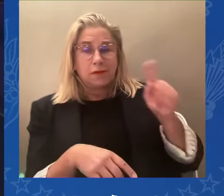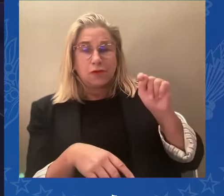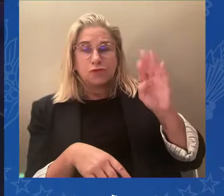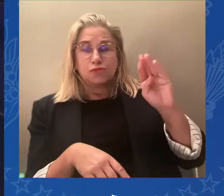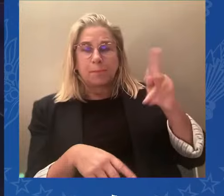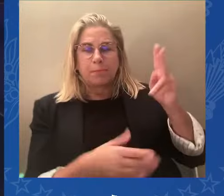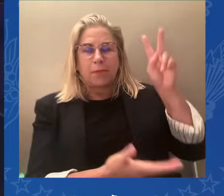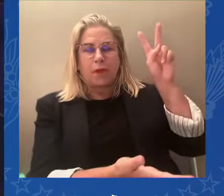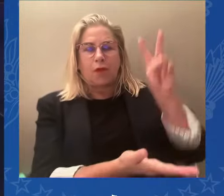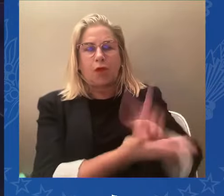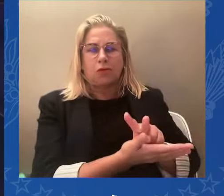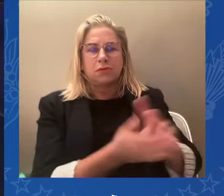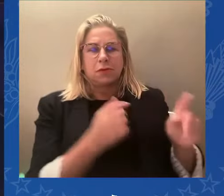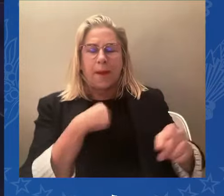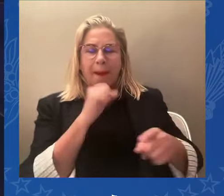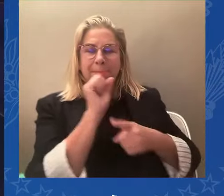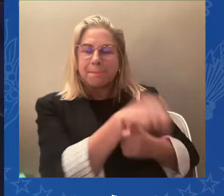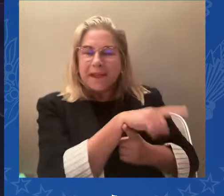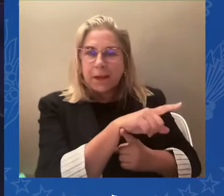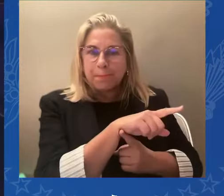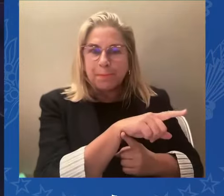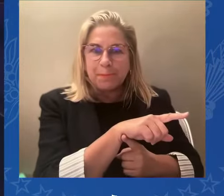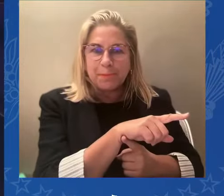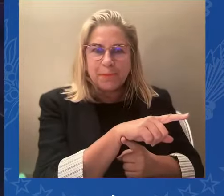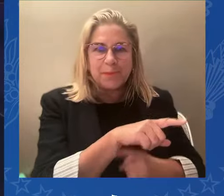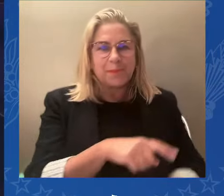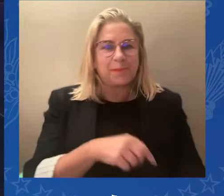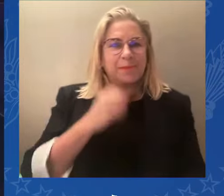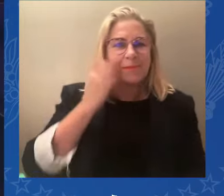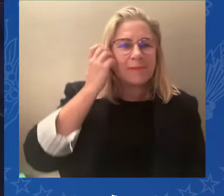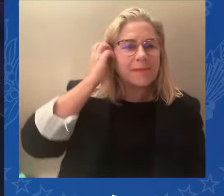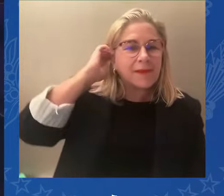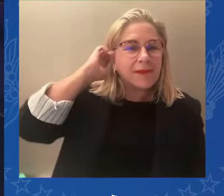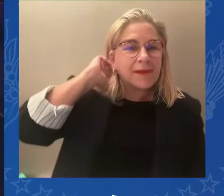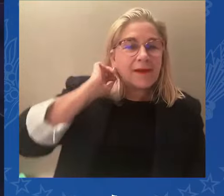In the past four years, we showed democracy can deliver for our people.